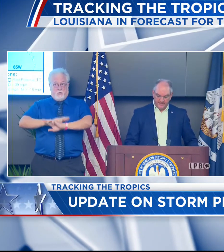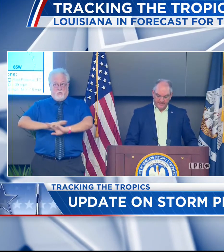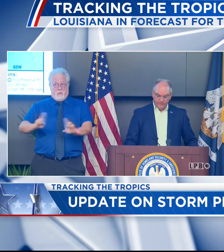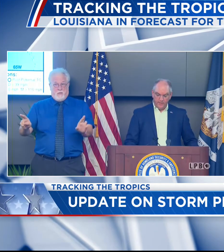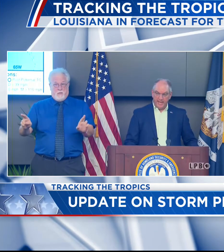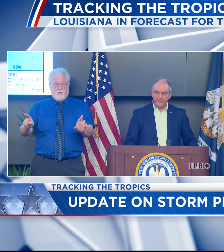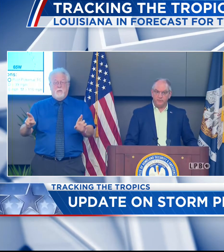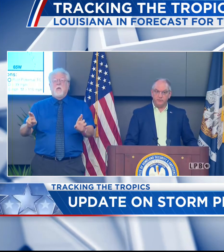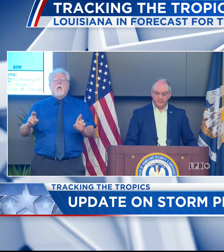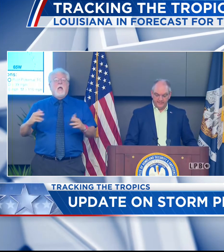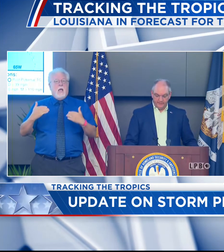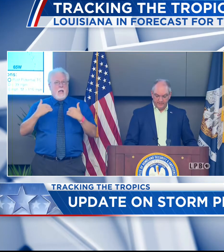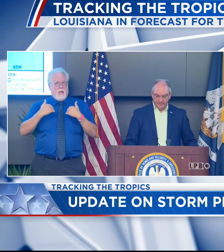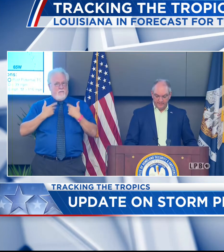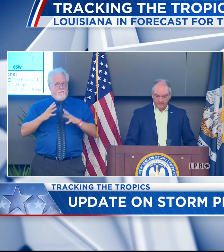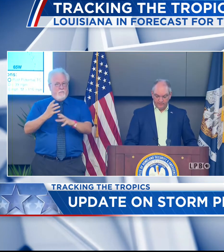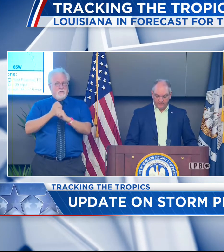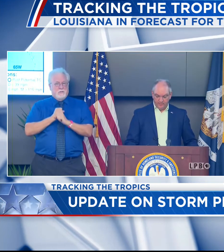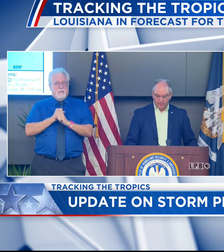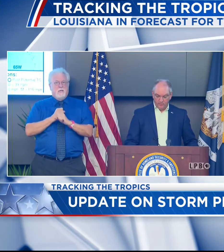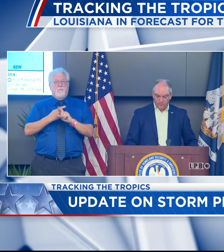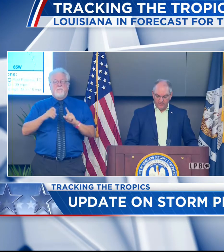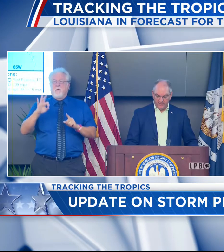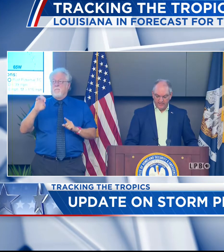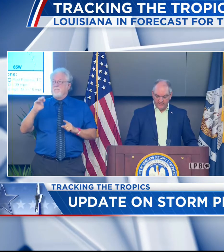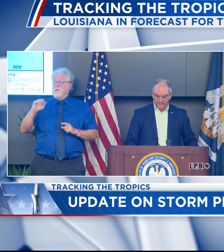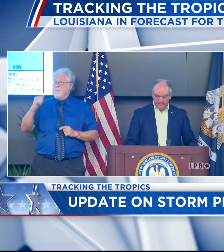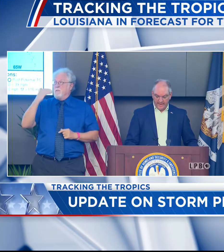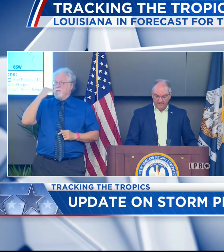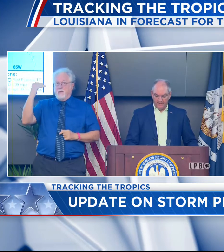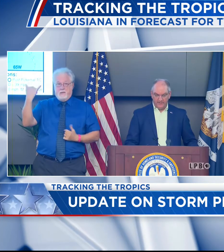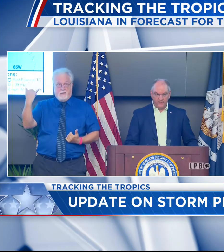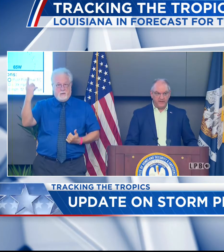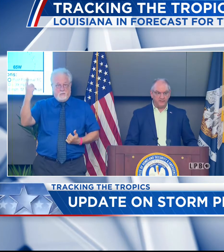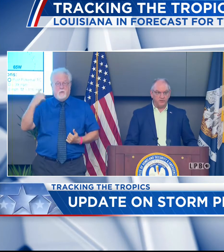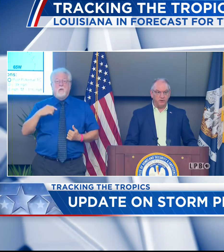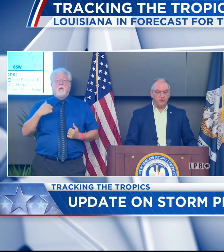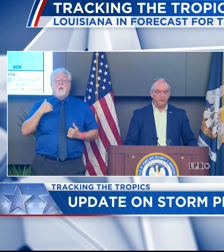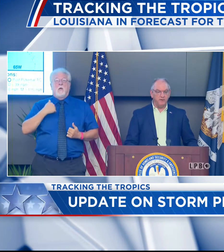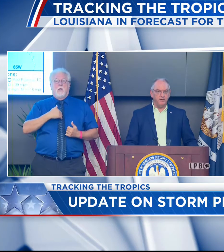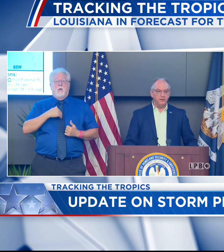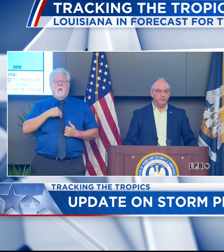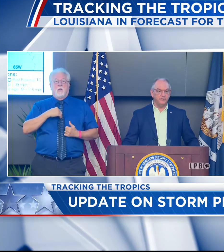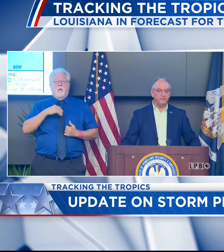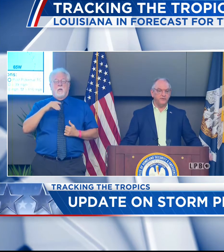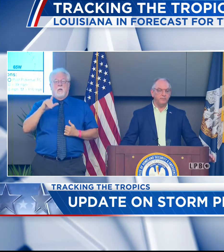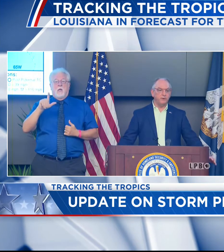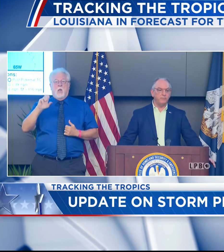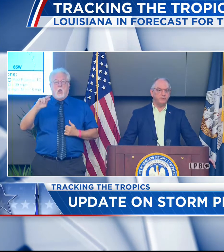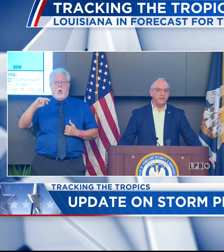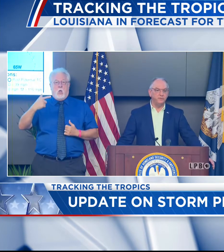SOUTH LOUISIANA. THERE ARE CURRENTLY 1,800 GUARDSMEN ON DRILL DUTY READY TO PROVIDE SUPPORT.